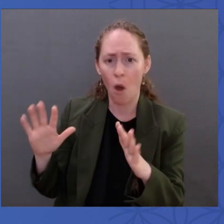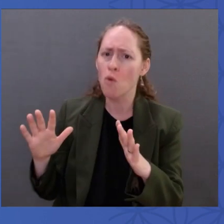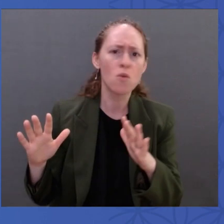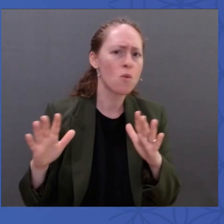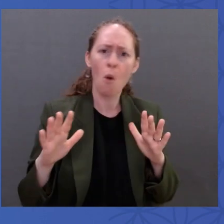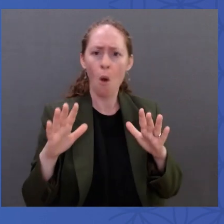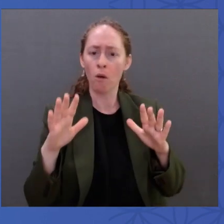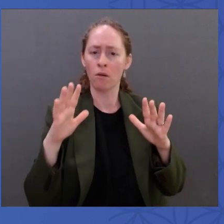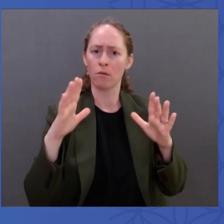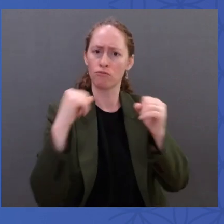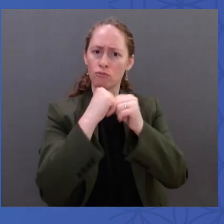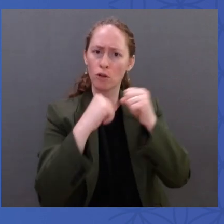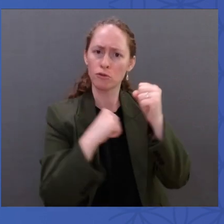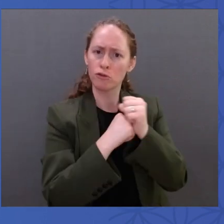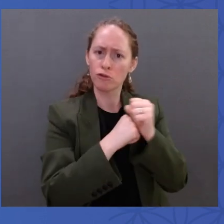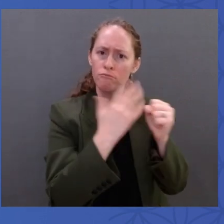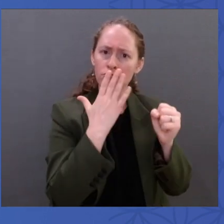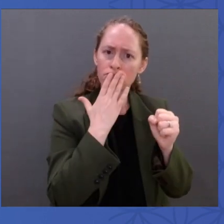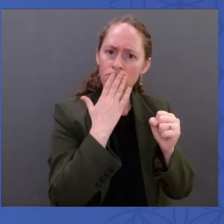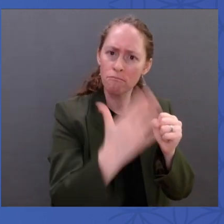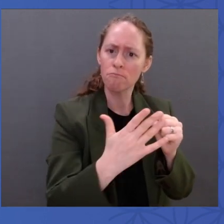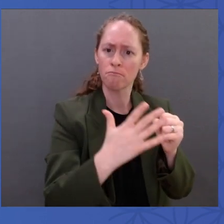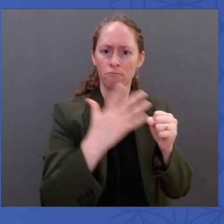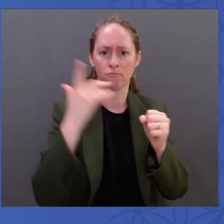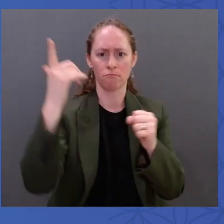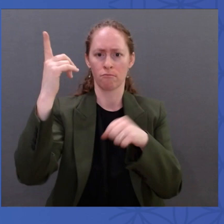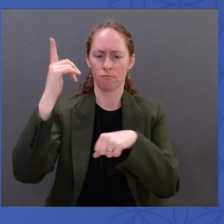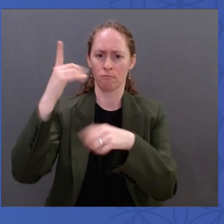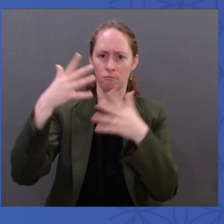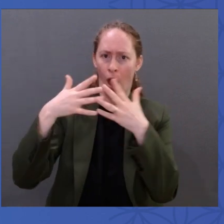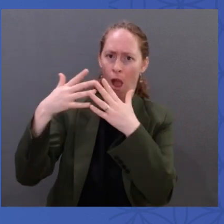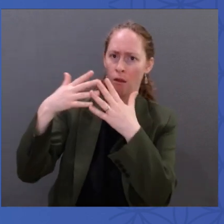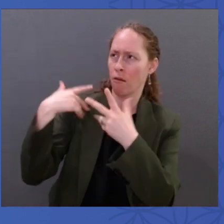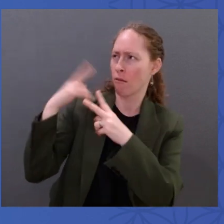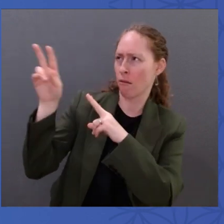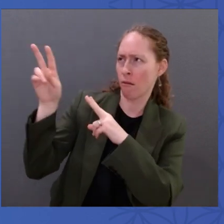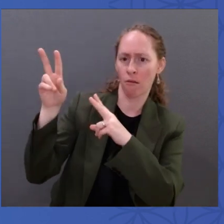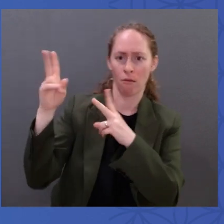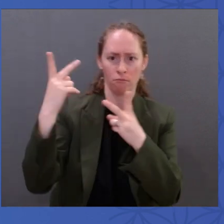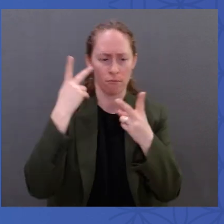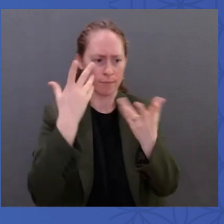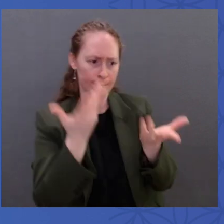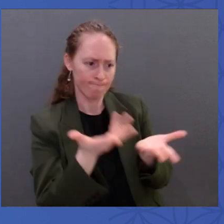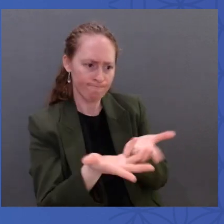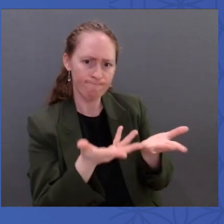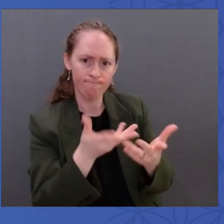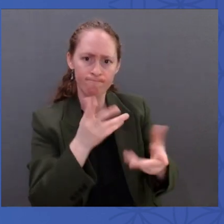and it clearly signals the US continued commitment to engage with its partners in Asia